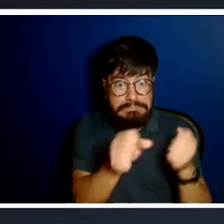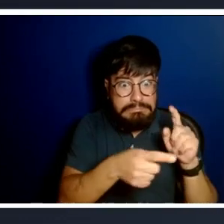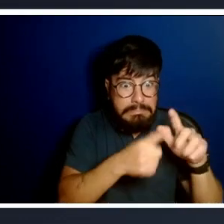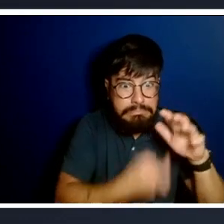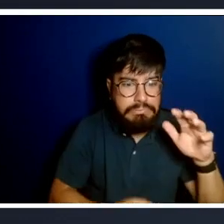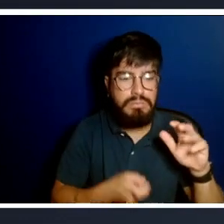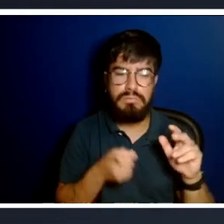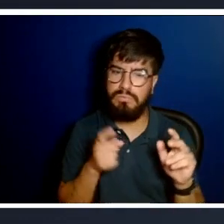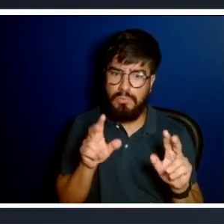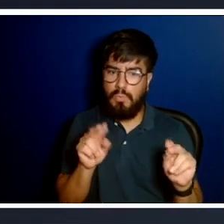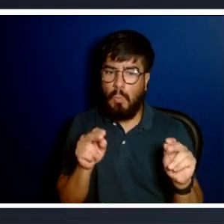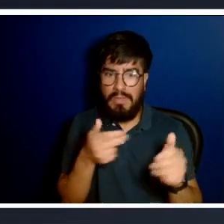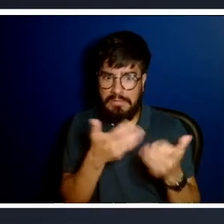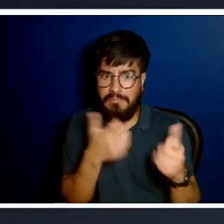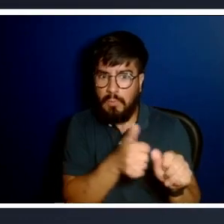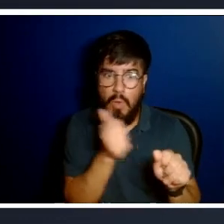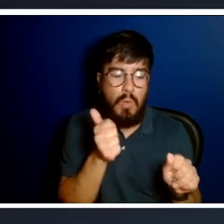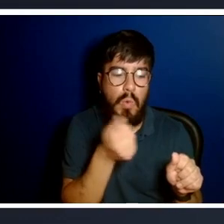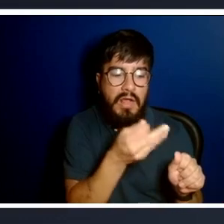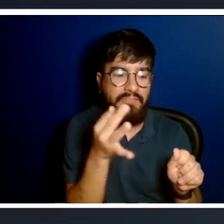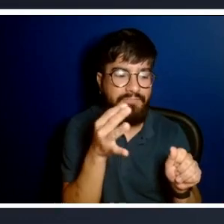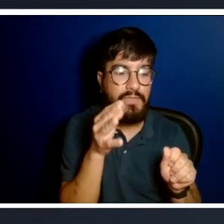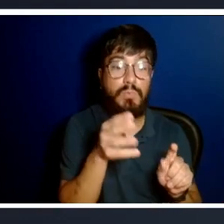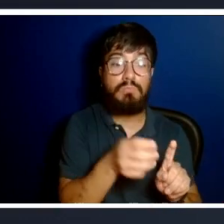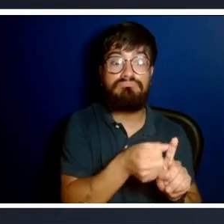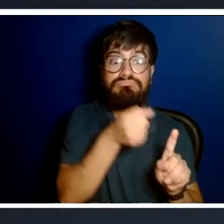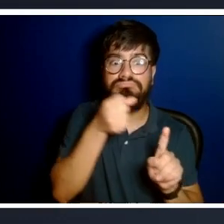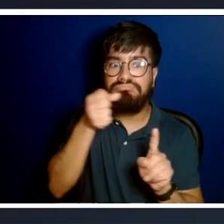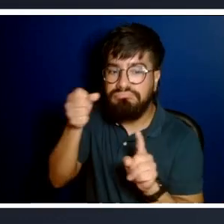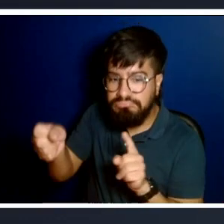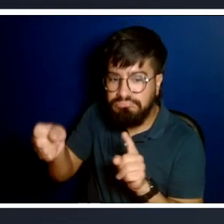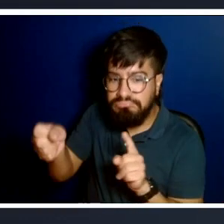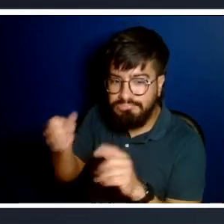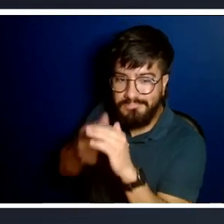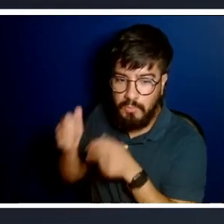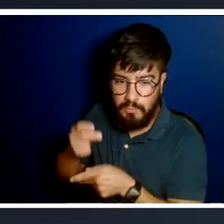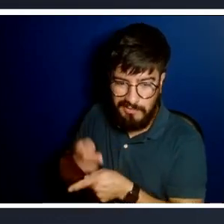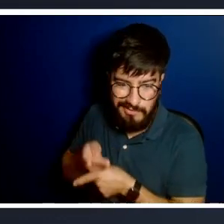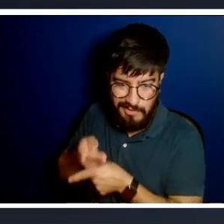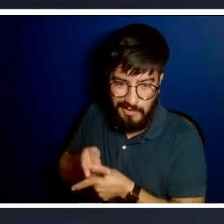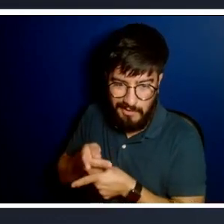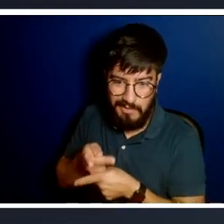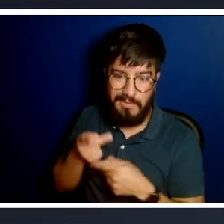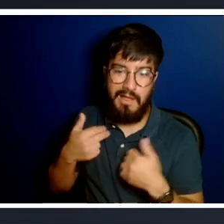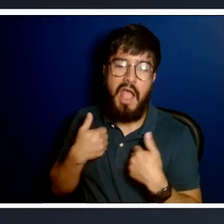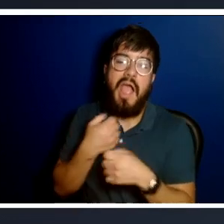us into human care so that we could breed them here and help save these species. Kaden Borseth: A question for you. What are